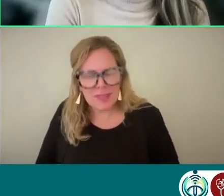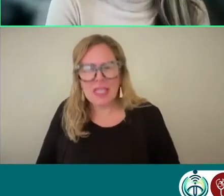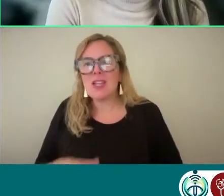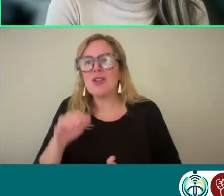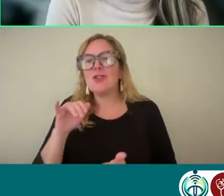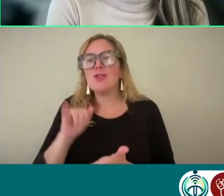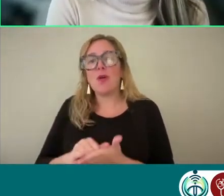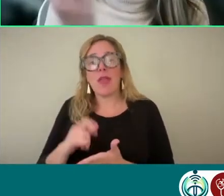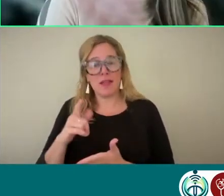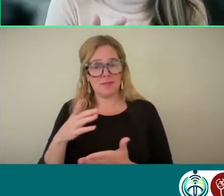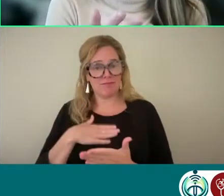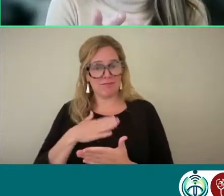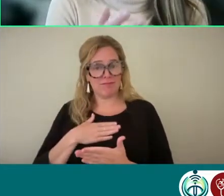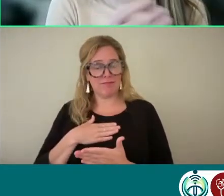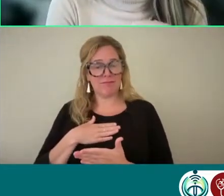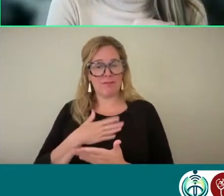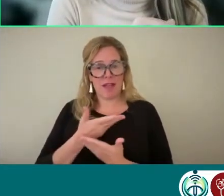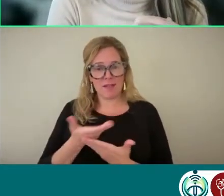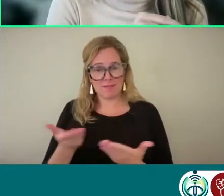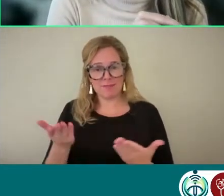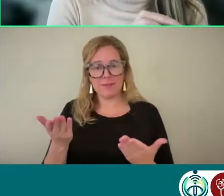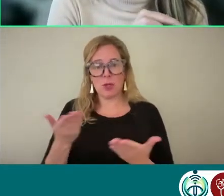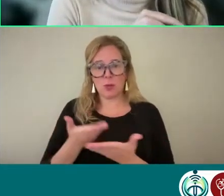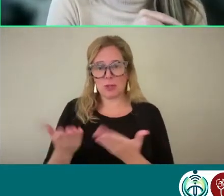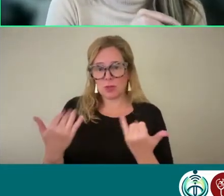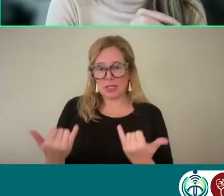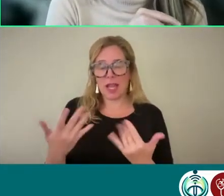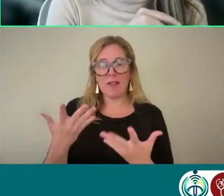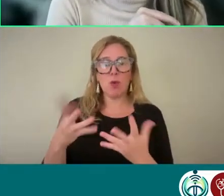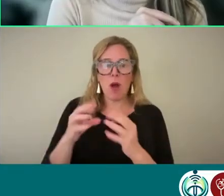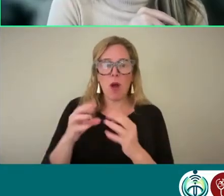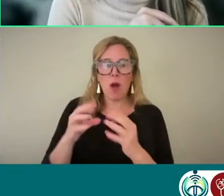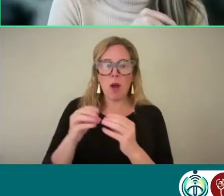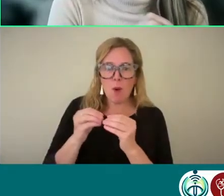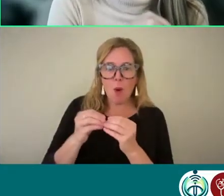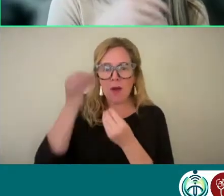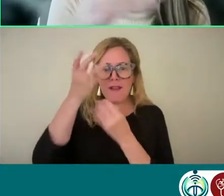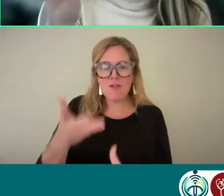some resources if you're interested in learning from more autistic and IDD informed perspectives,